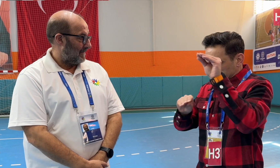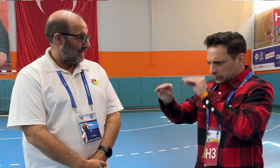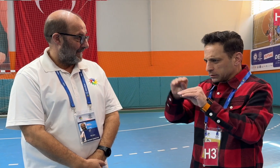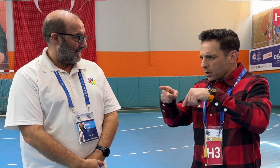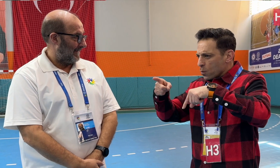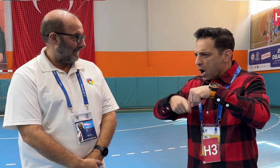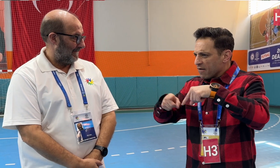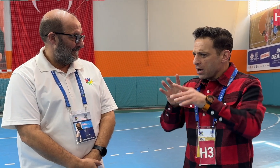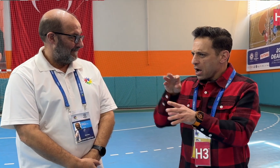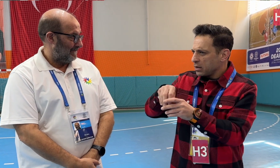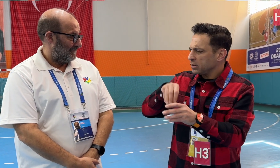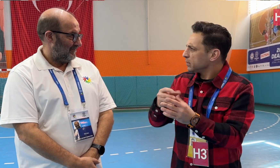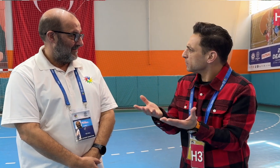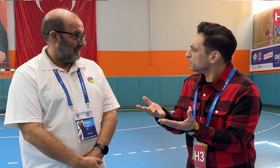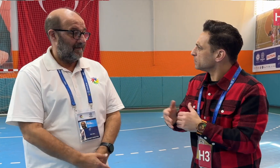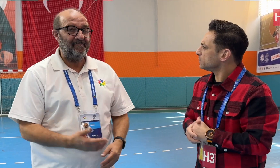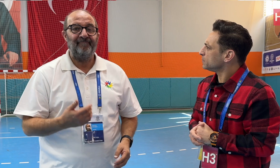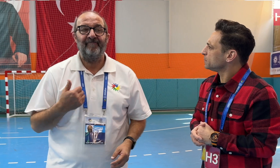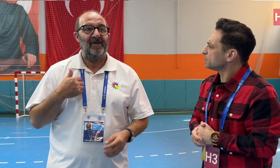dropped by hosts and being relocated?